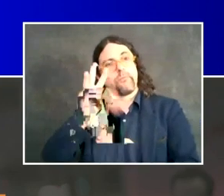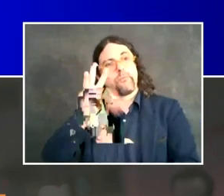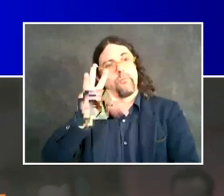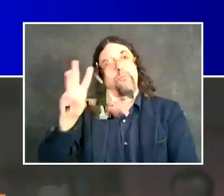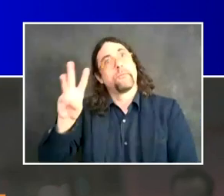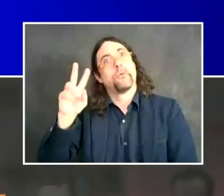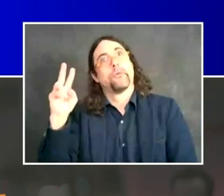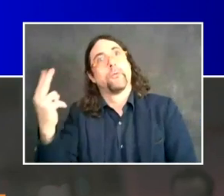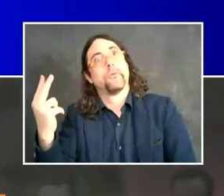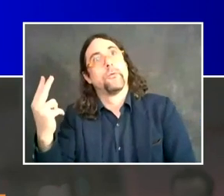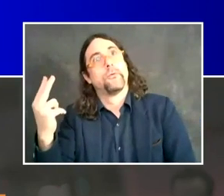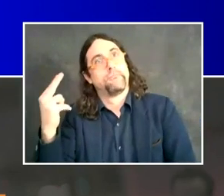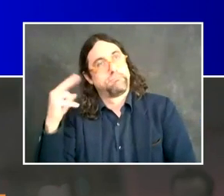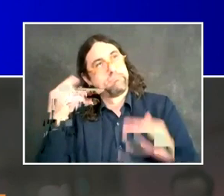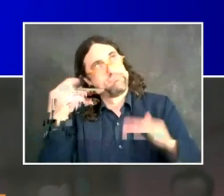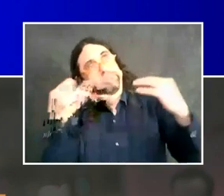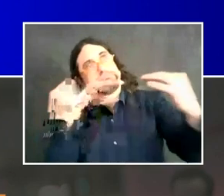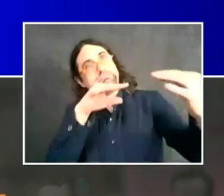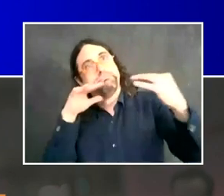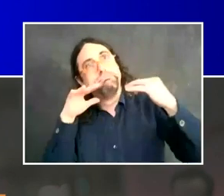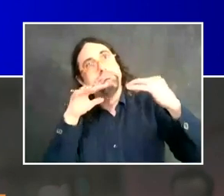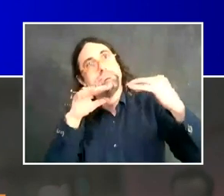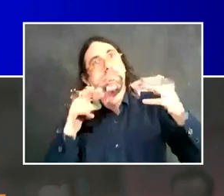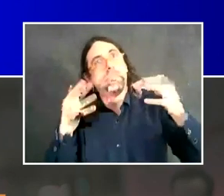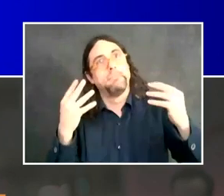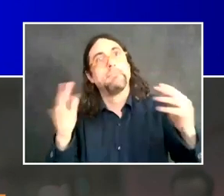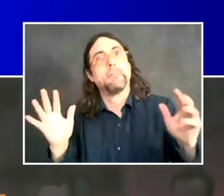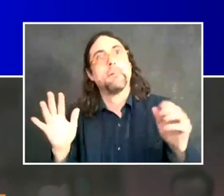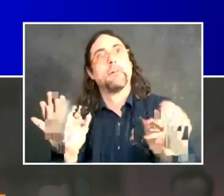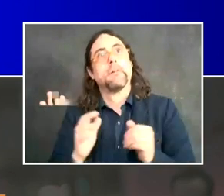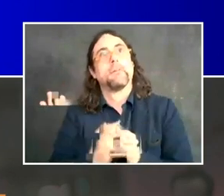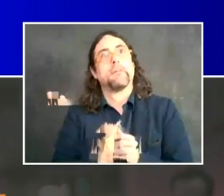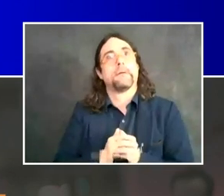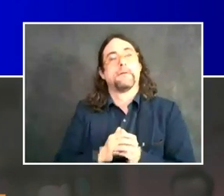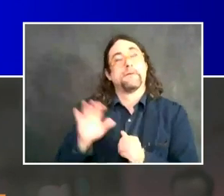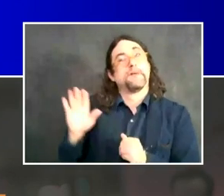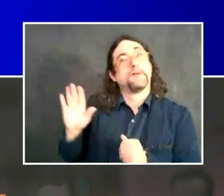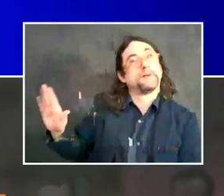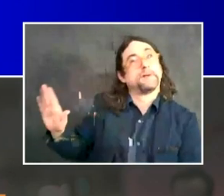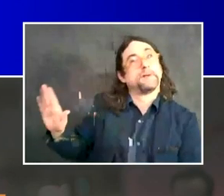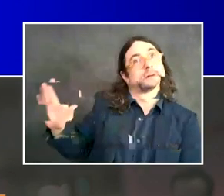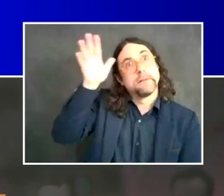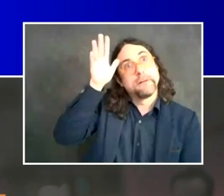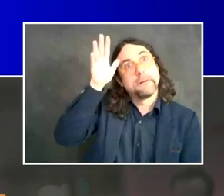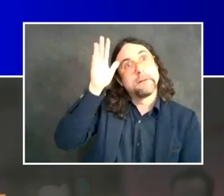OUR DADS SERVED IN WORLD WAR II AND BROUGHT A LOT BACK FROM THE WAR.